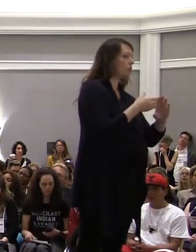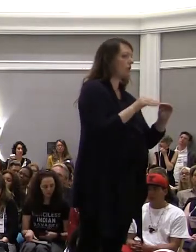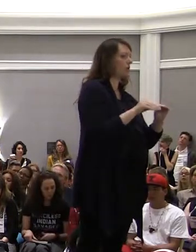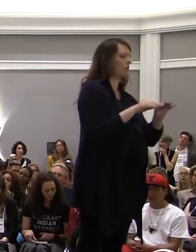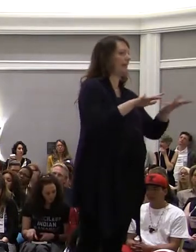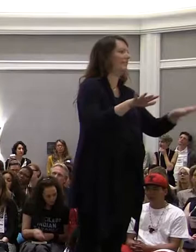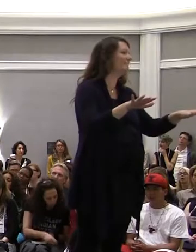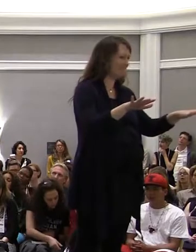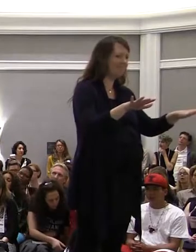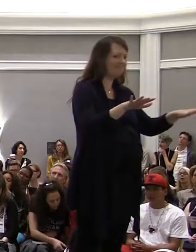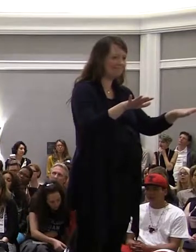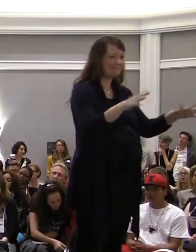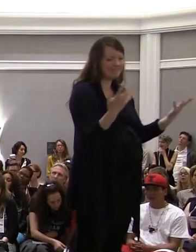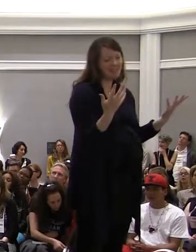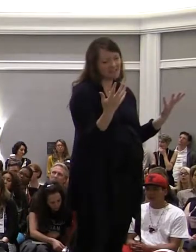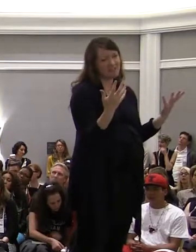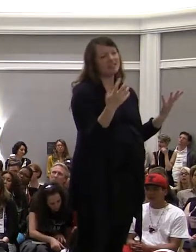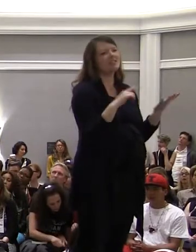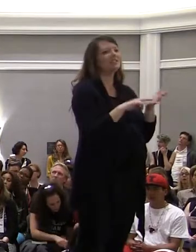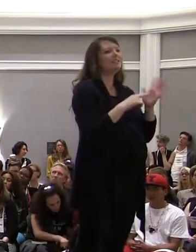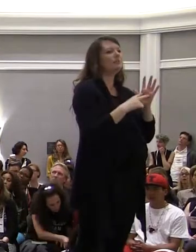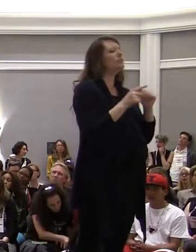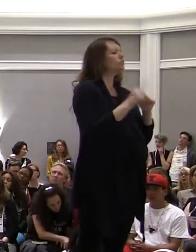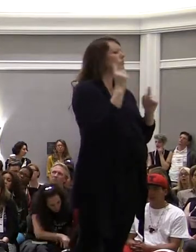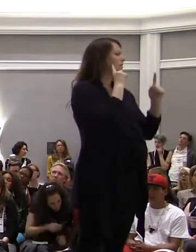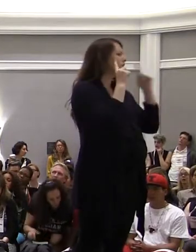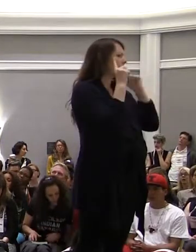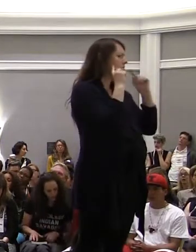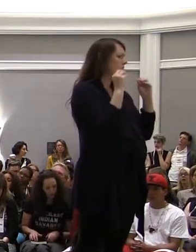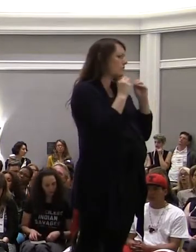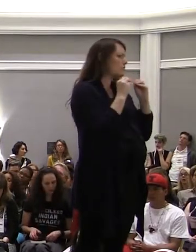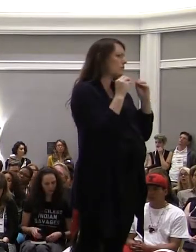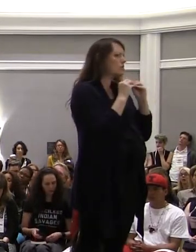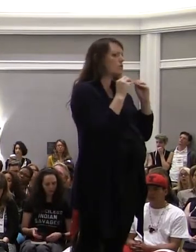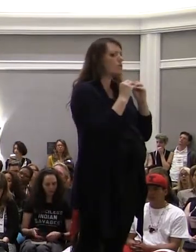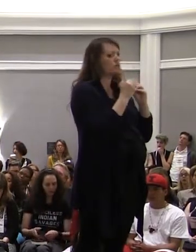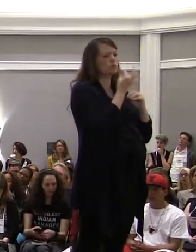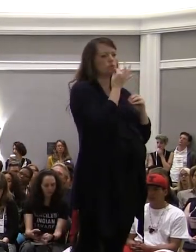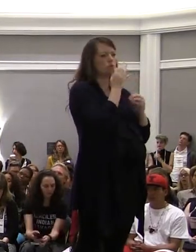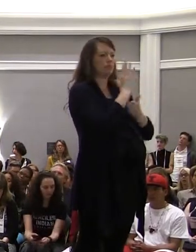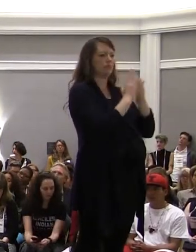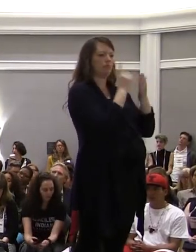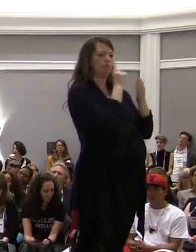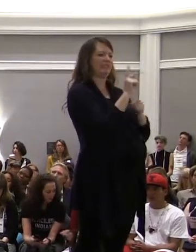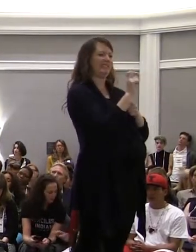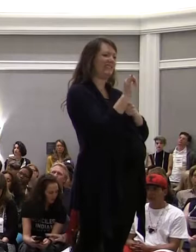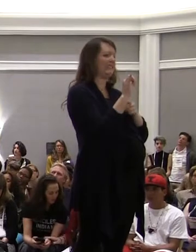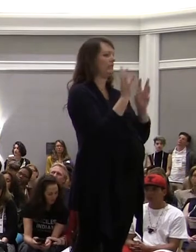So you'll really hear a little bit more about some key sessions throughout the conference in a moment.